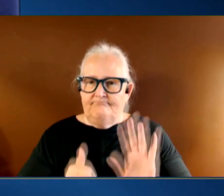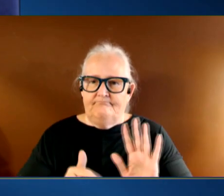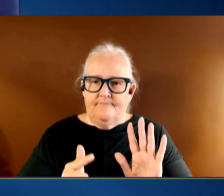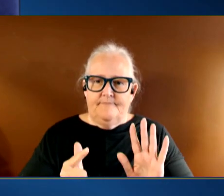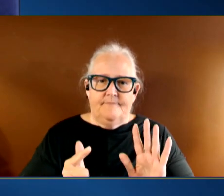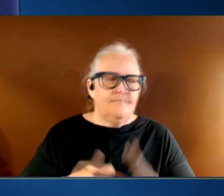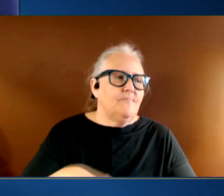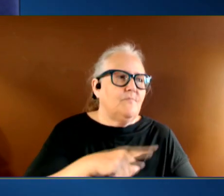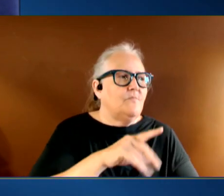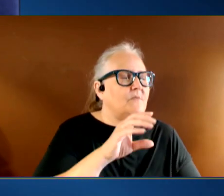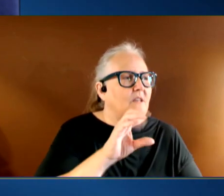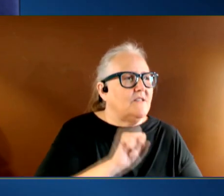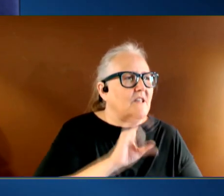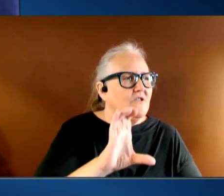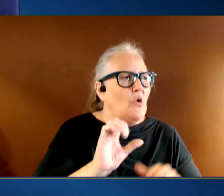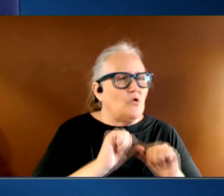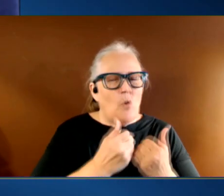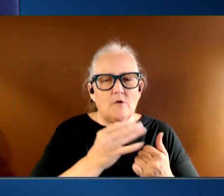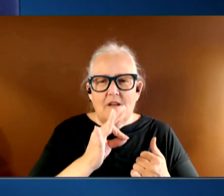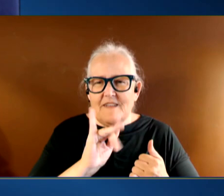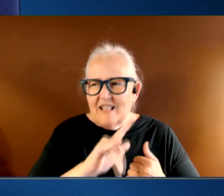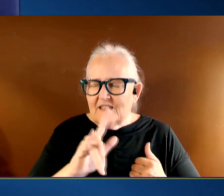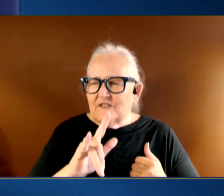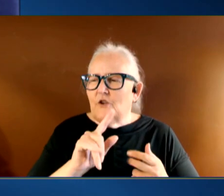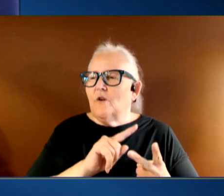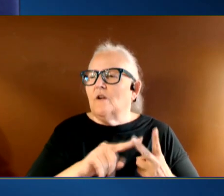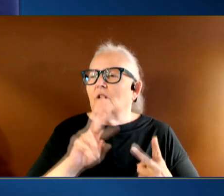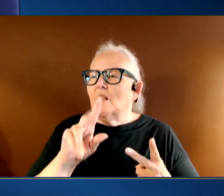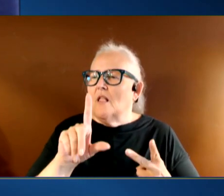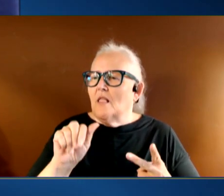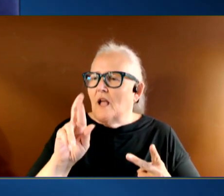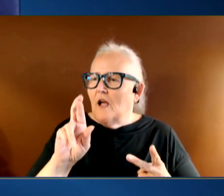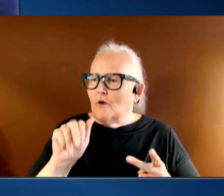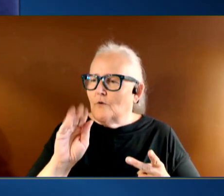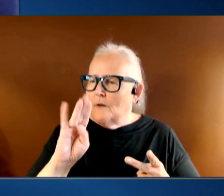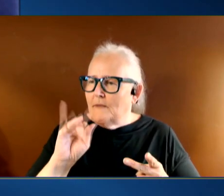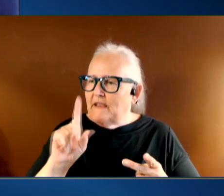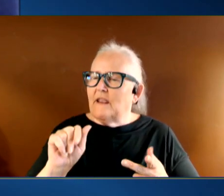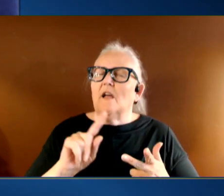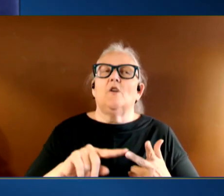We had providers from La Rabida, from UIC, from University of Chicago, social workers,